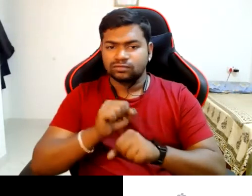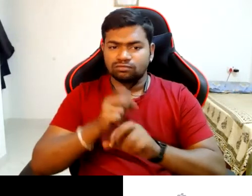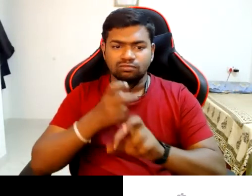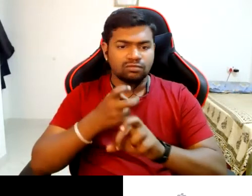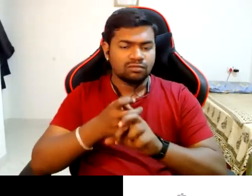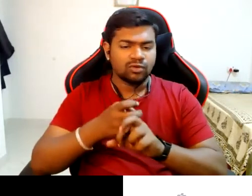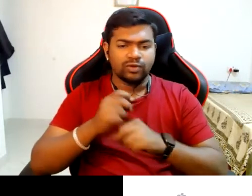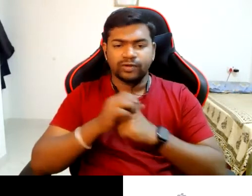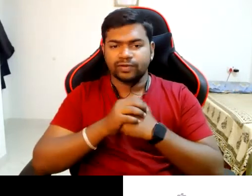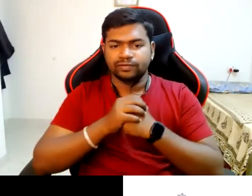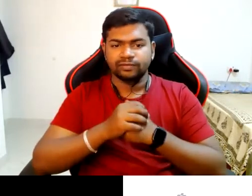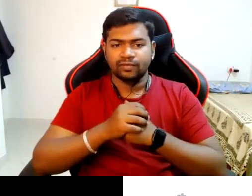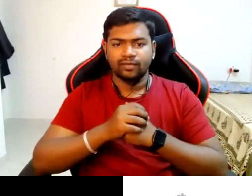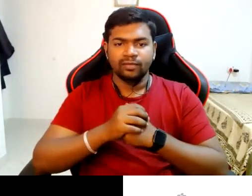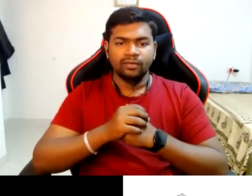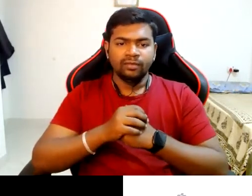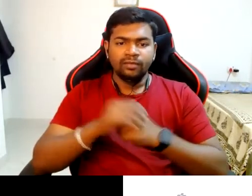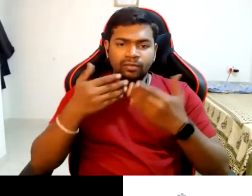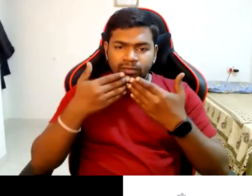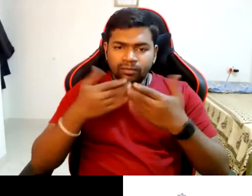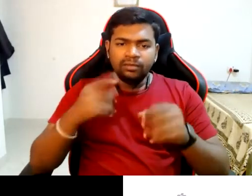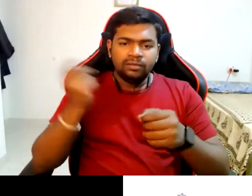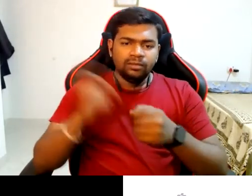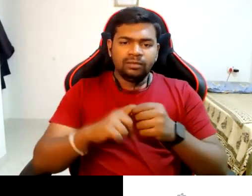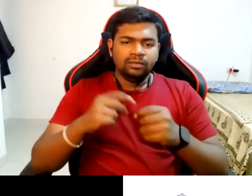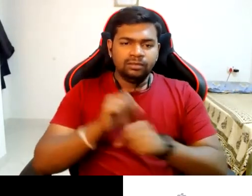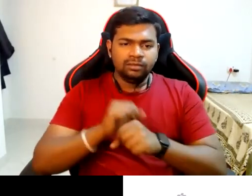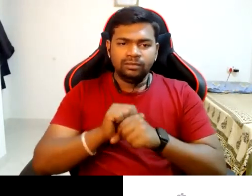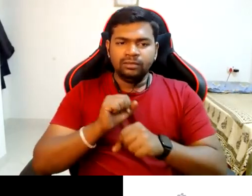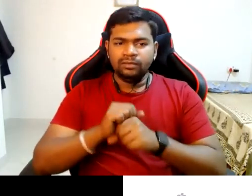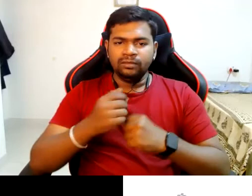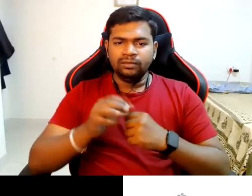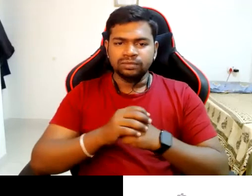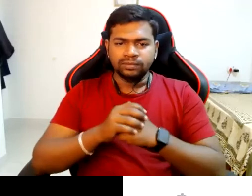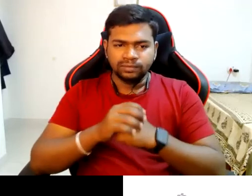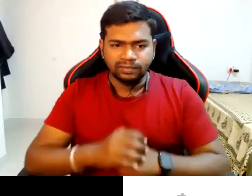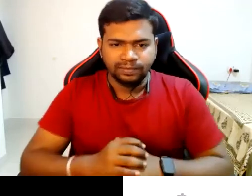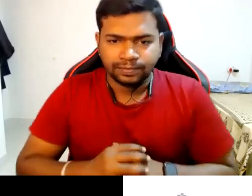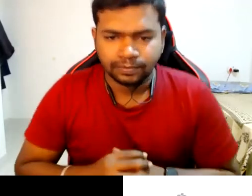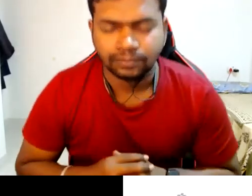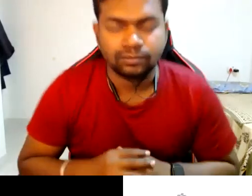Once you enter, you can find your way, with hard work with smart work you will always find your way out.